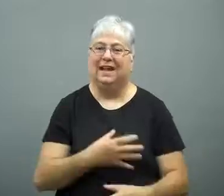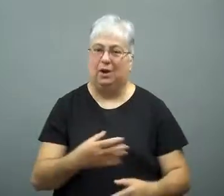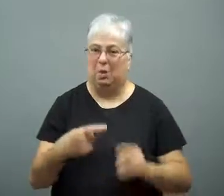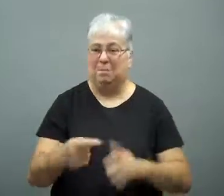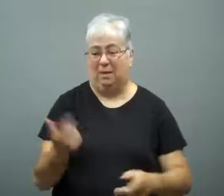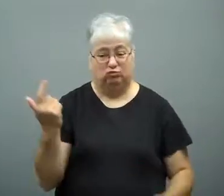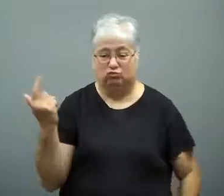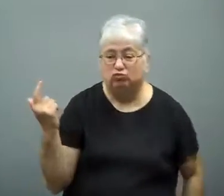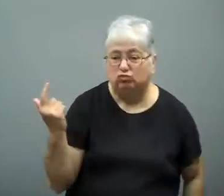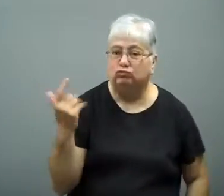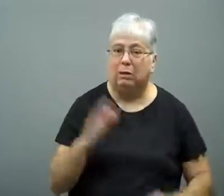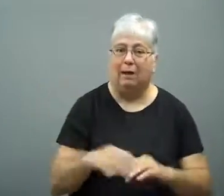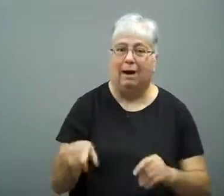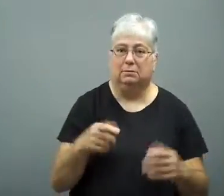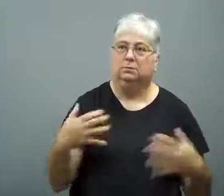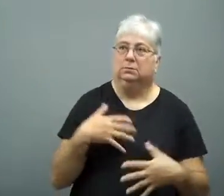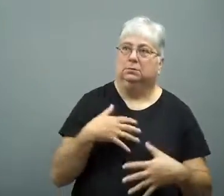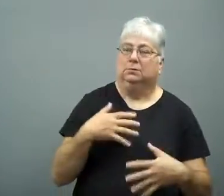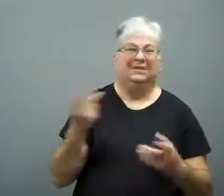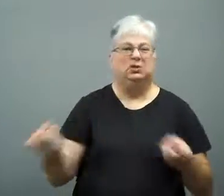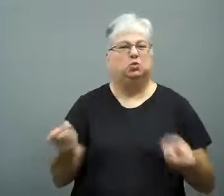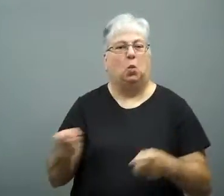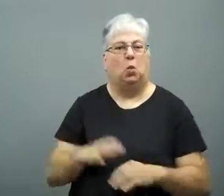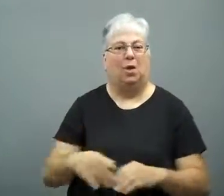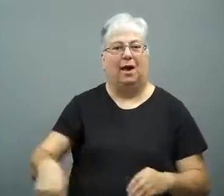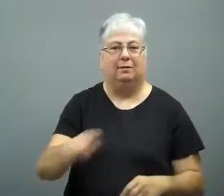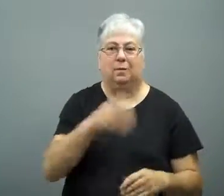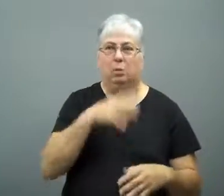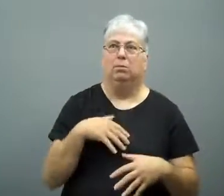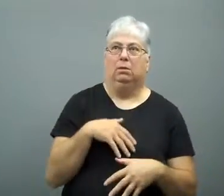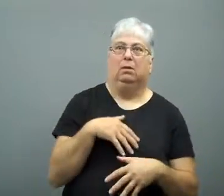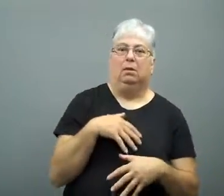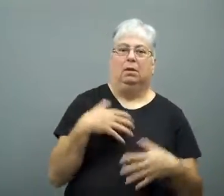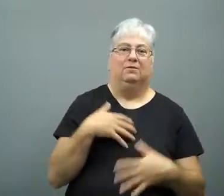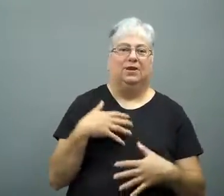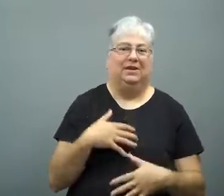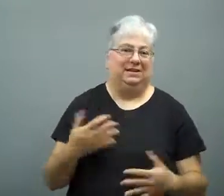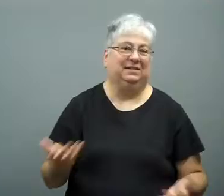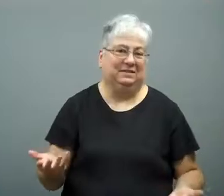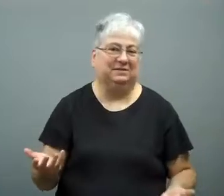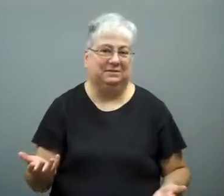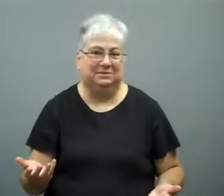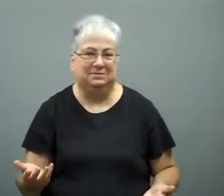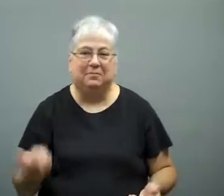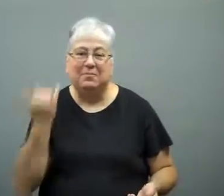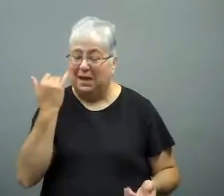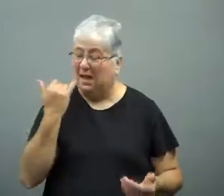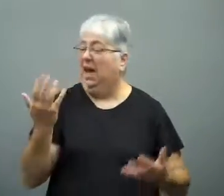He also showed them a gun in order to frighten and control them.